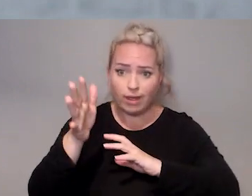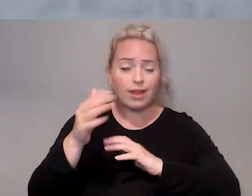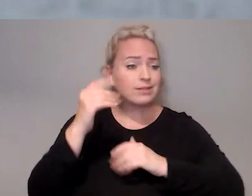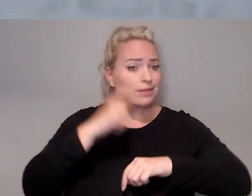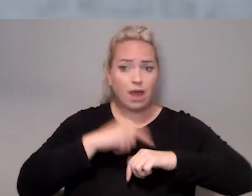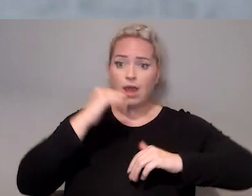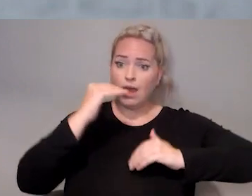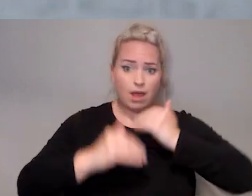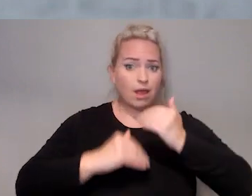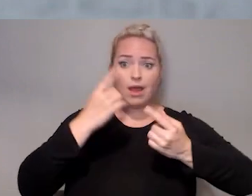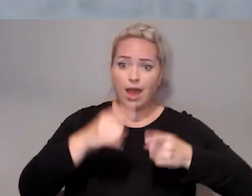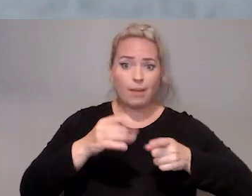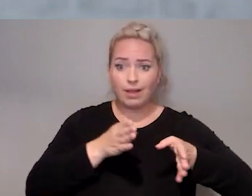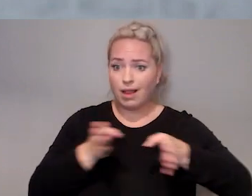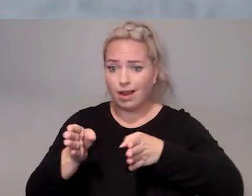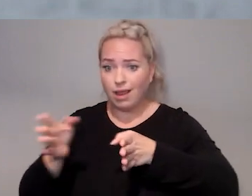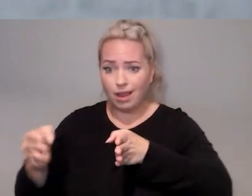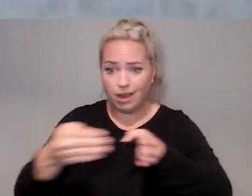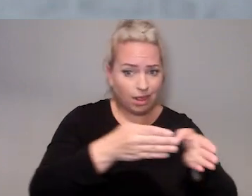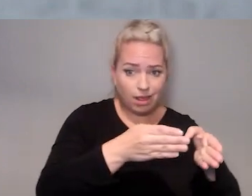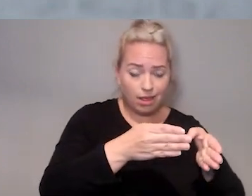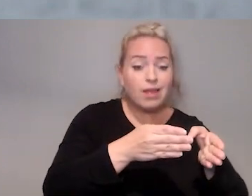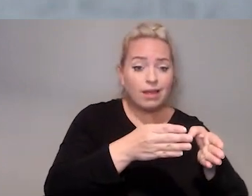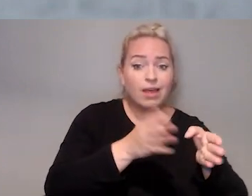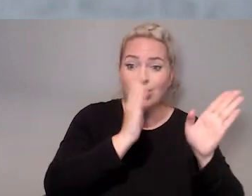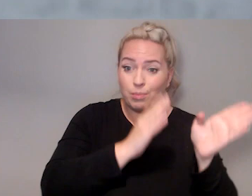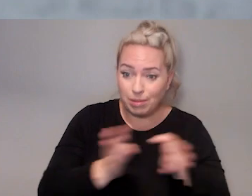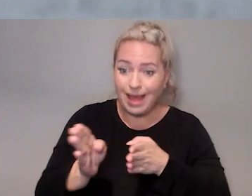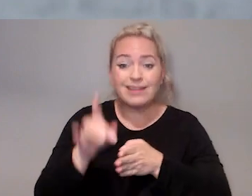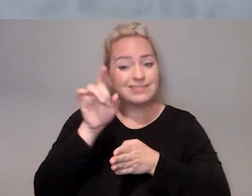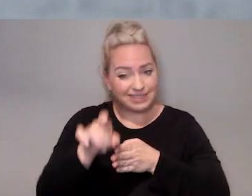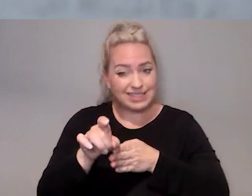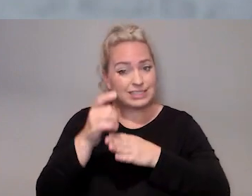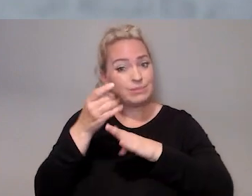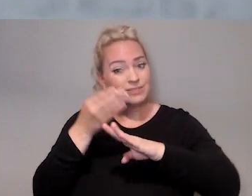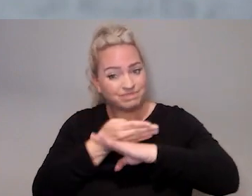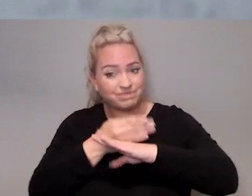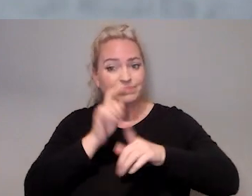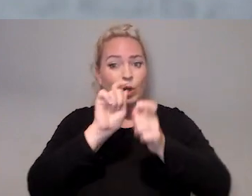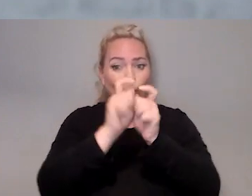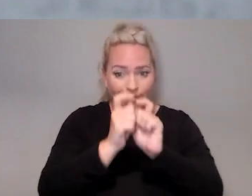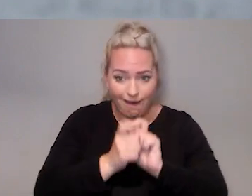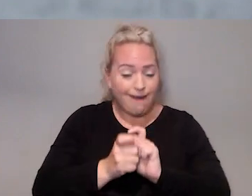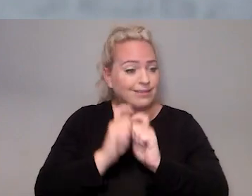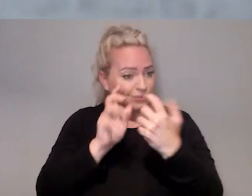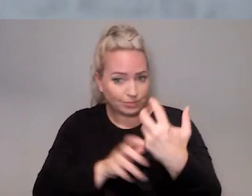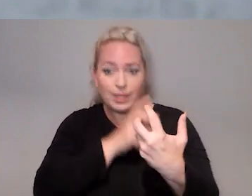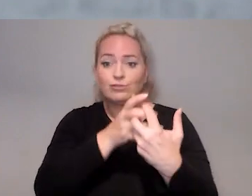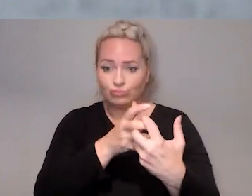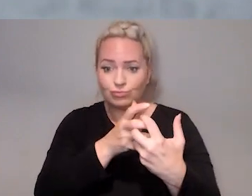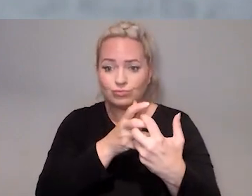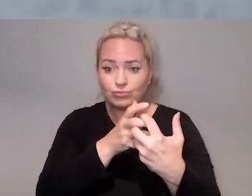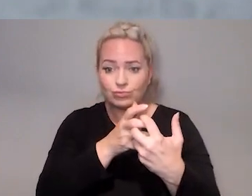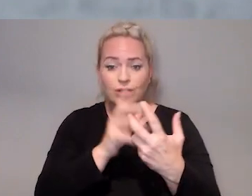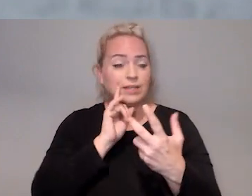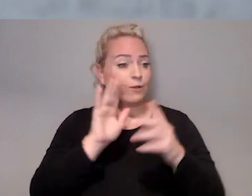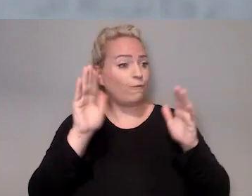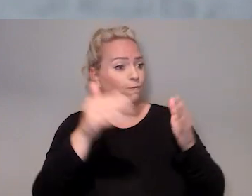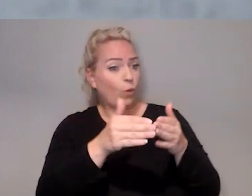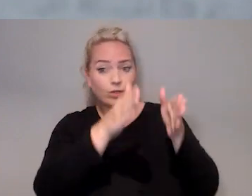on and the plan will thus need to be revised and adjusted accordingly as the focus person's life